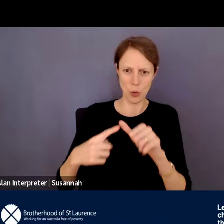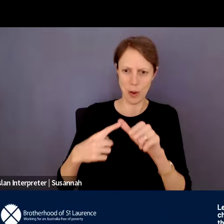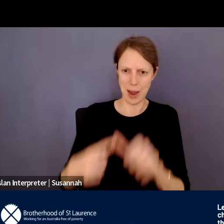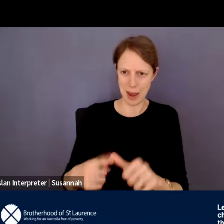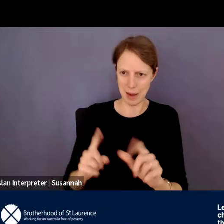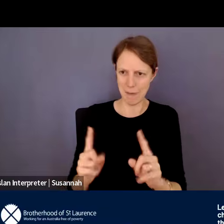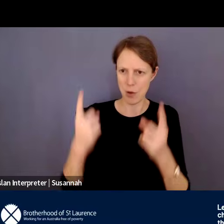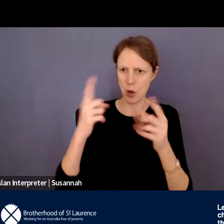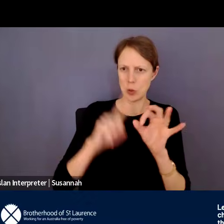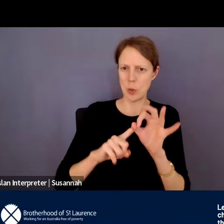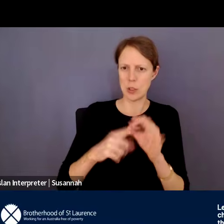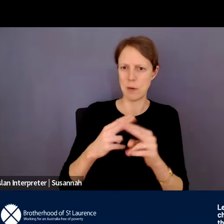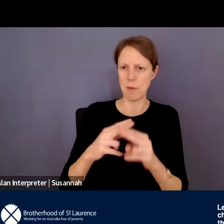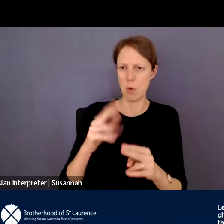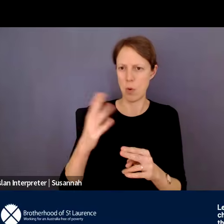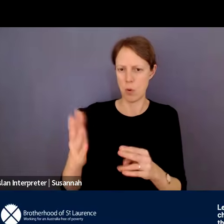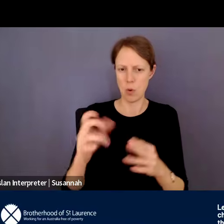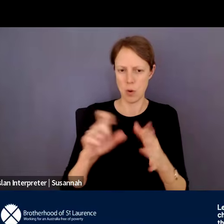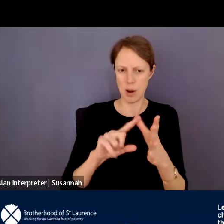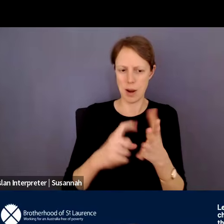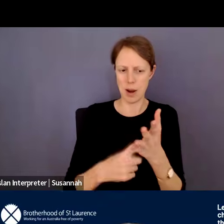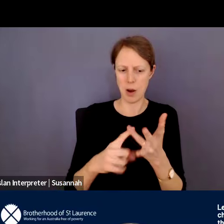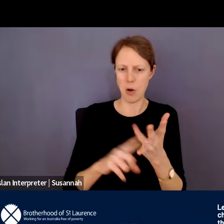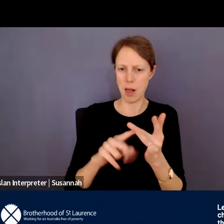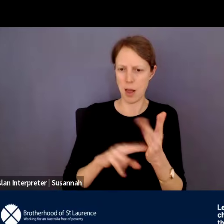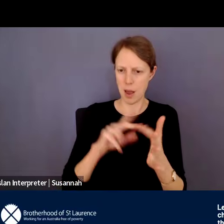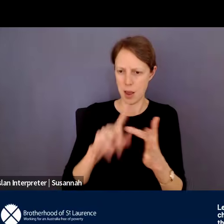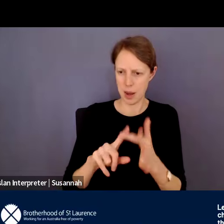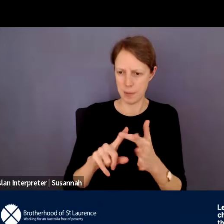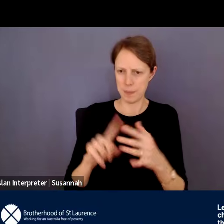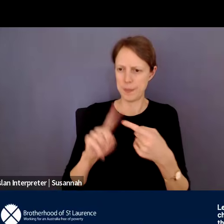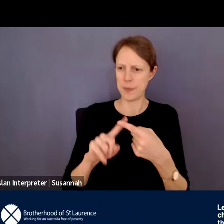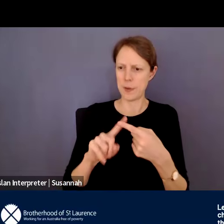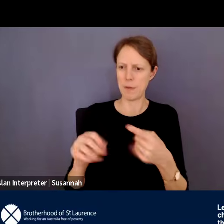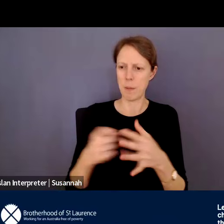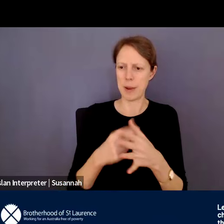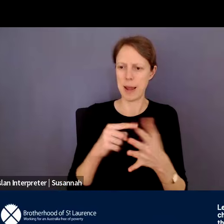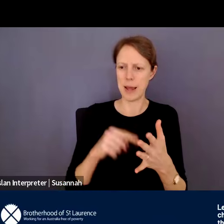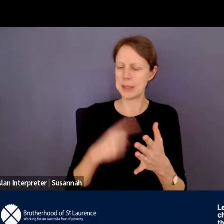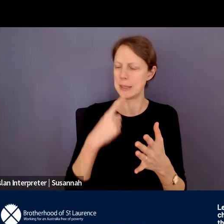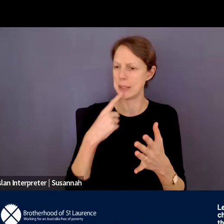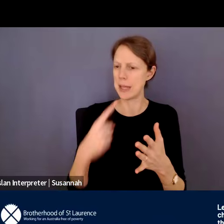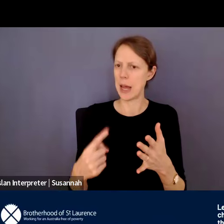okay. So this one comes from Kat and she asks, will the supports available through Thriving Kids